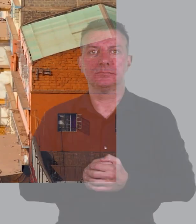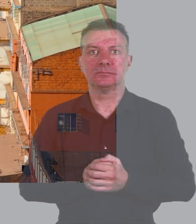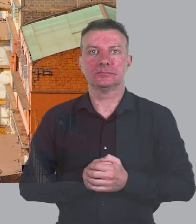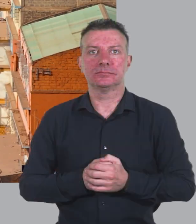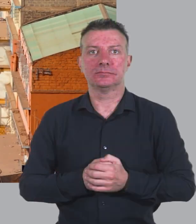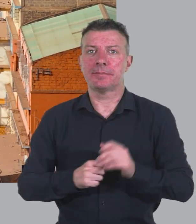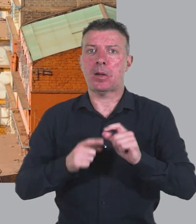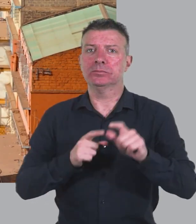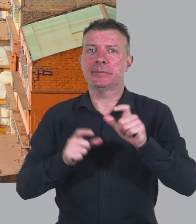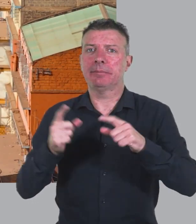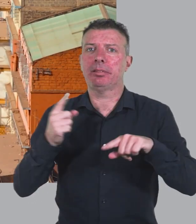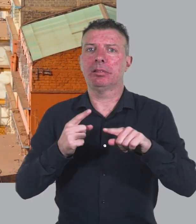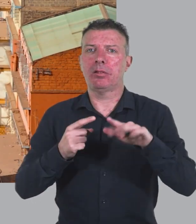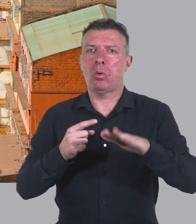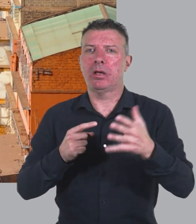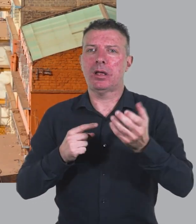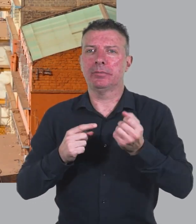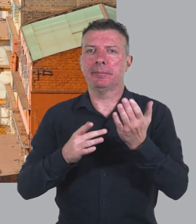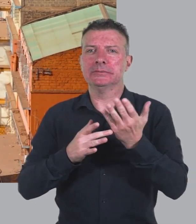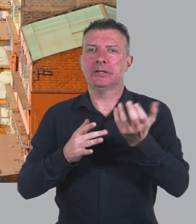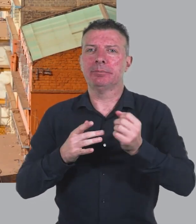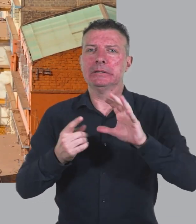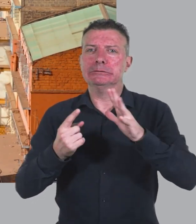Most people in low-income and middle-income countries